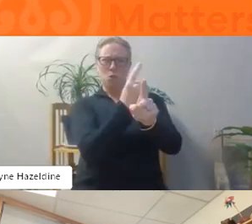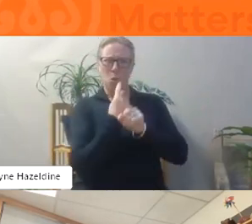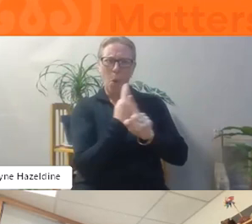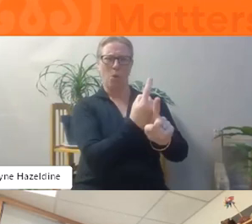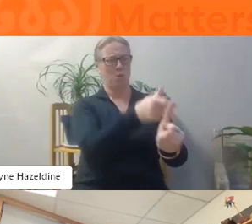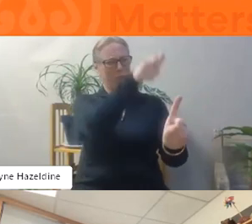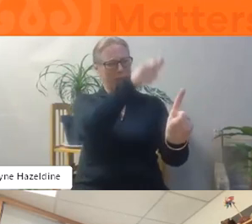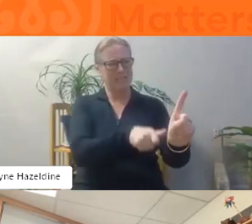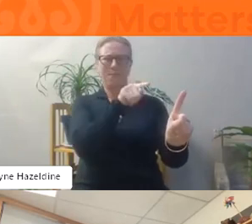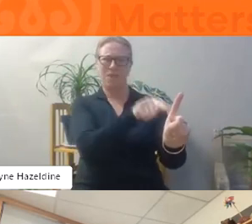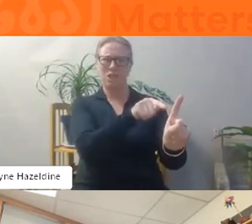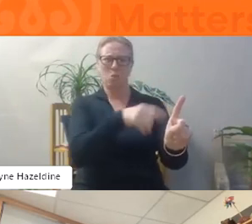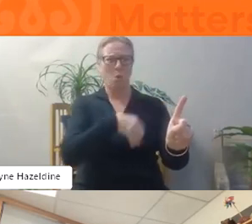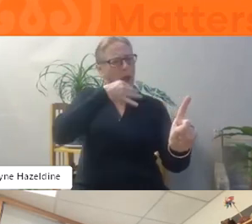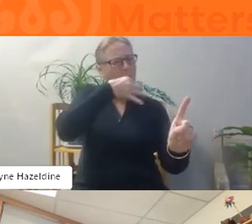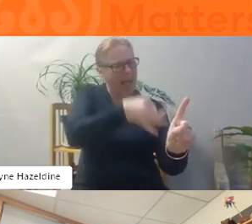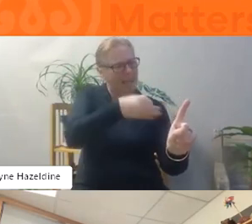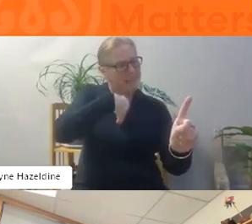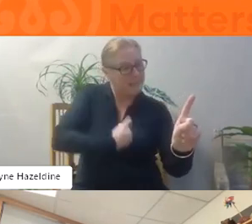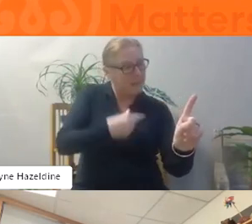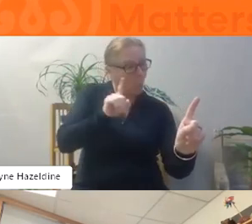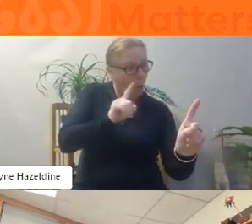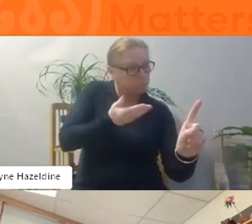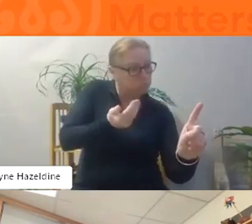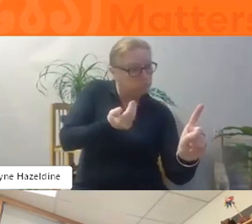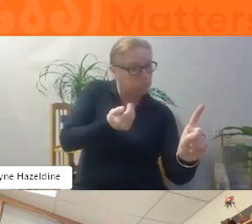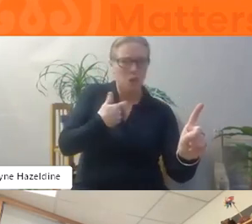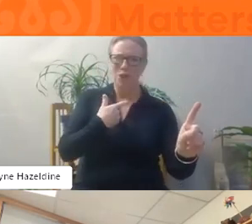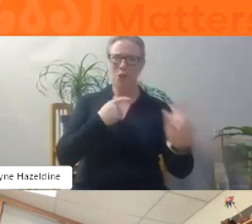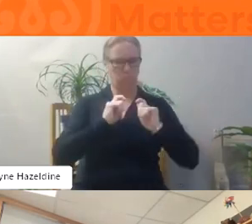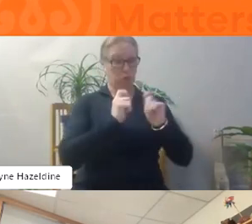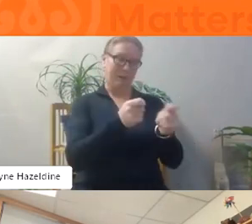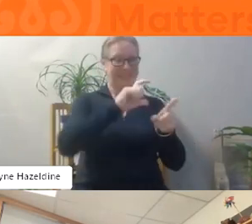and ask them what they need. Don't treat disabilities as one experience.